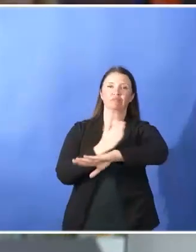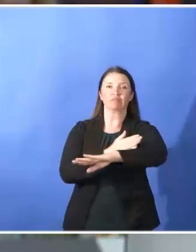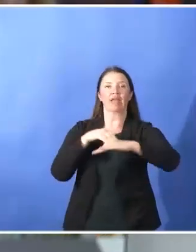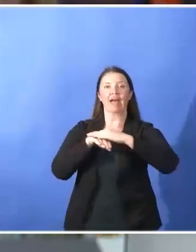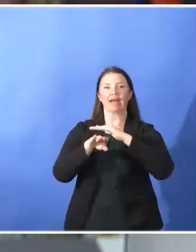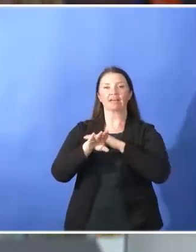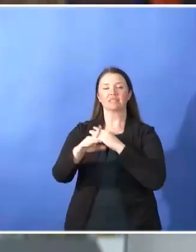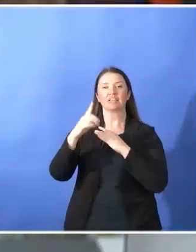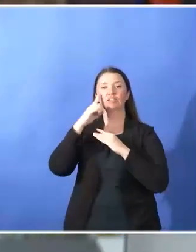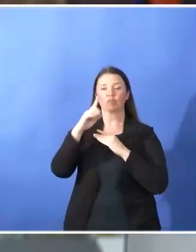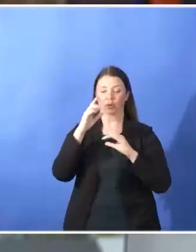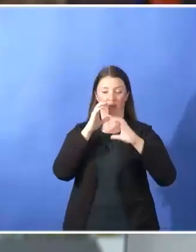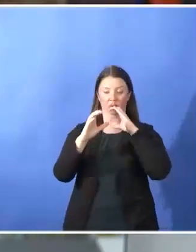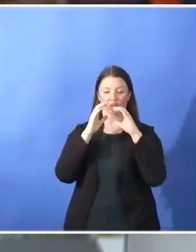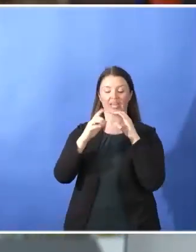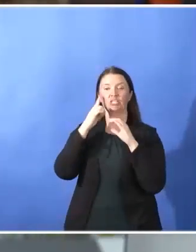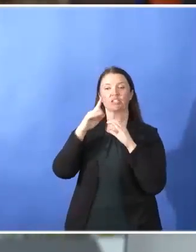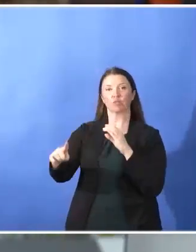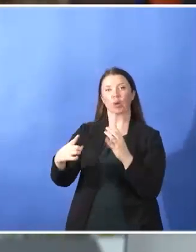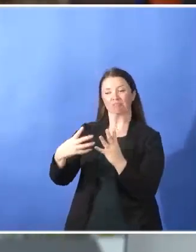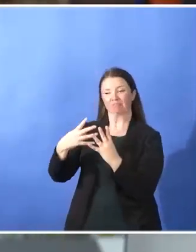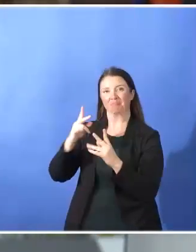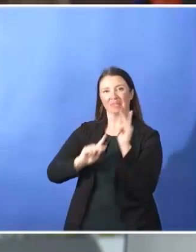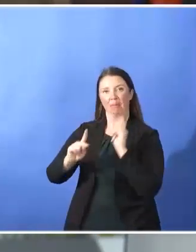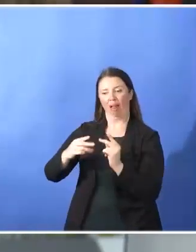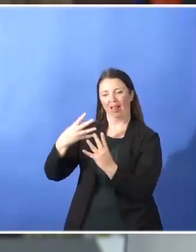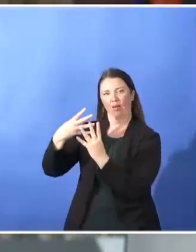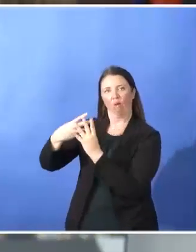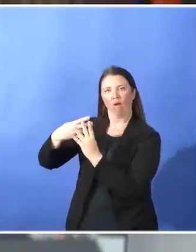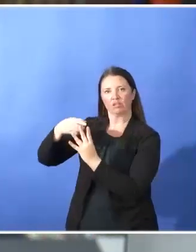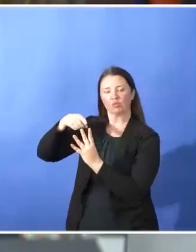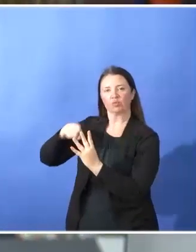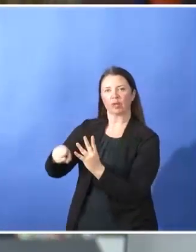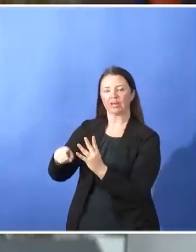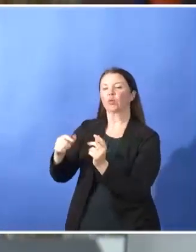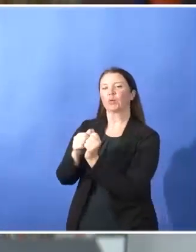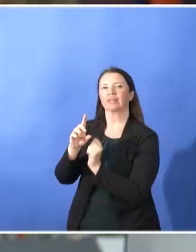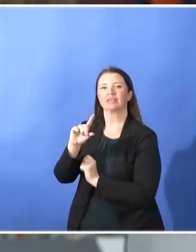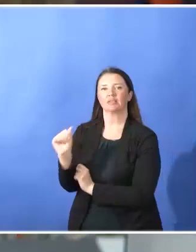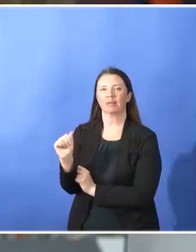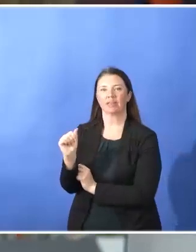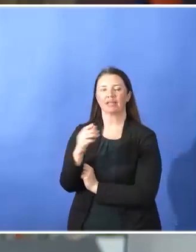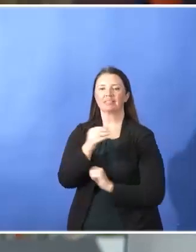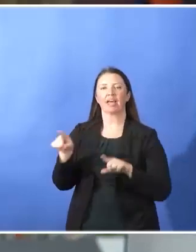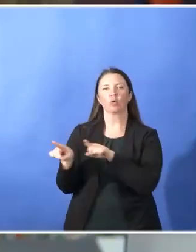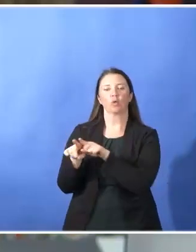ACCESS TO COMMUNICATIONS TO